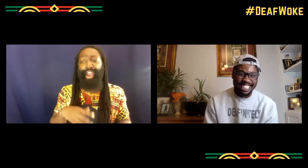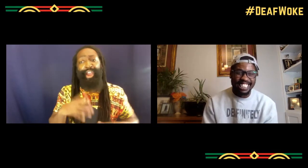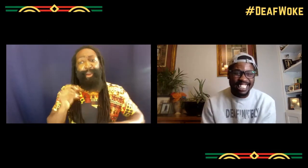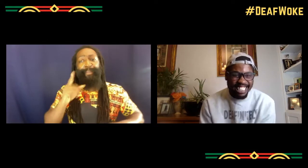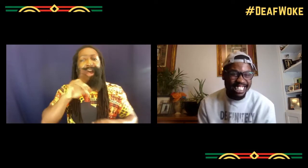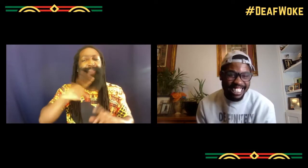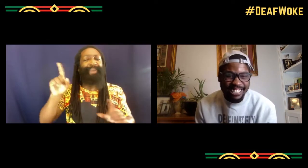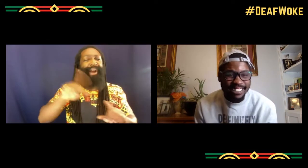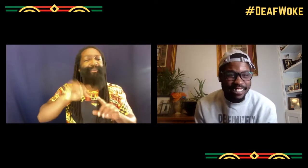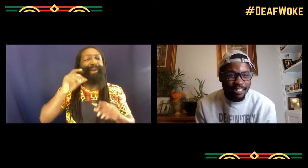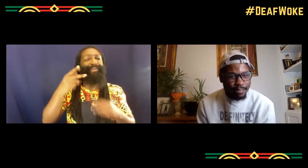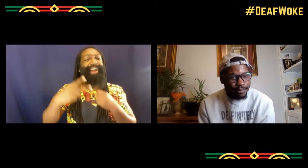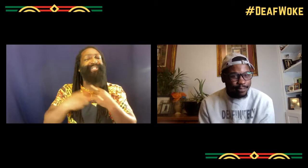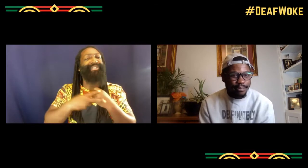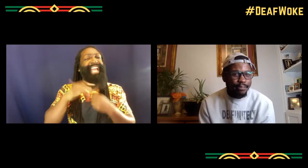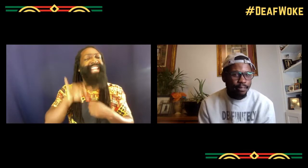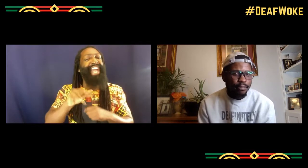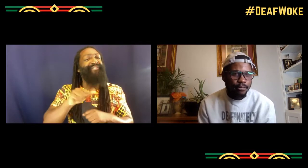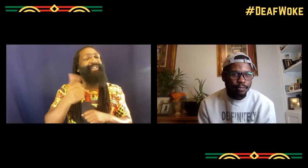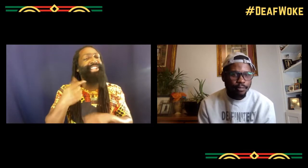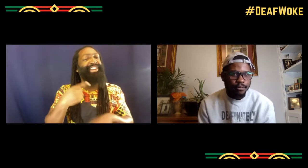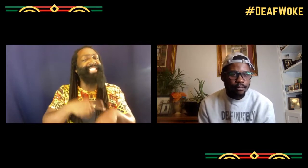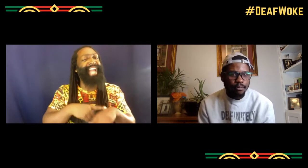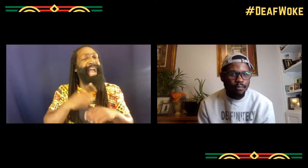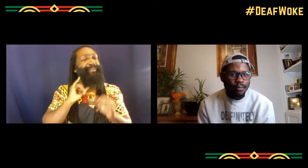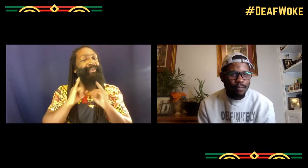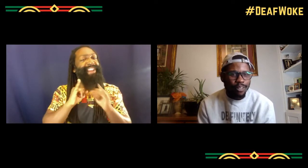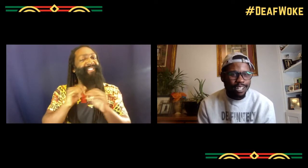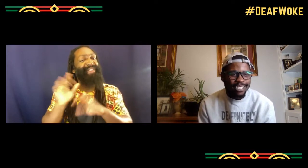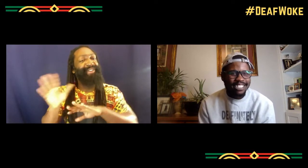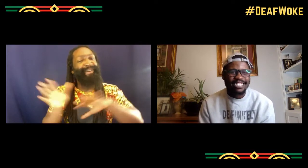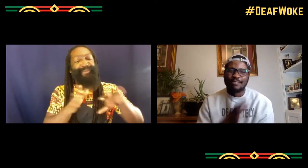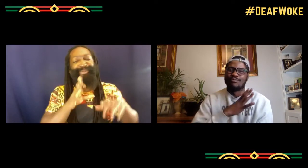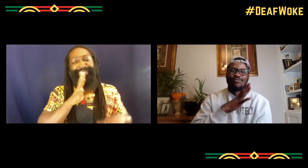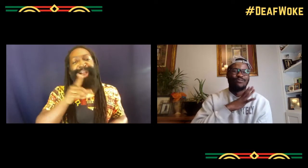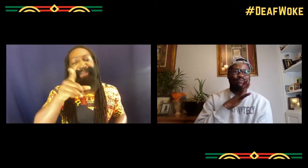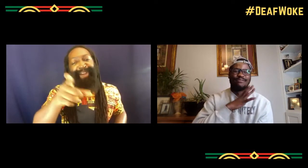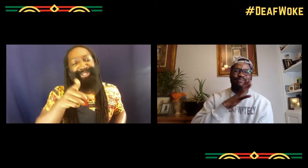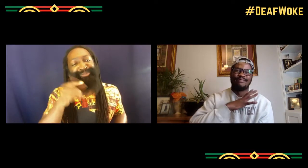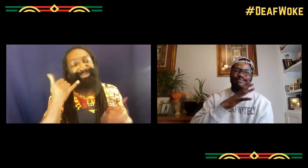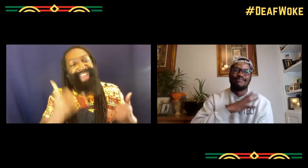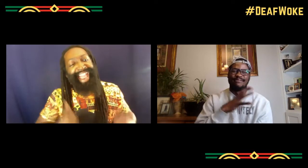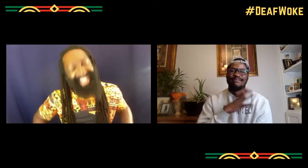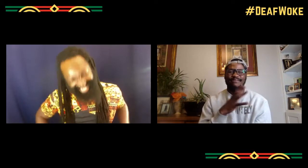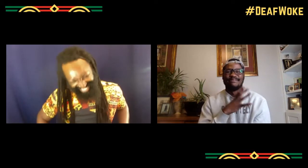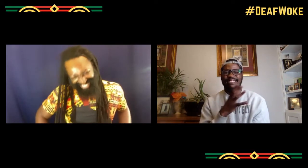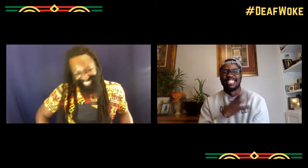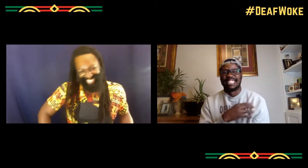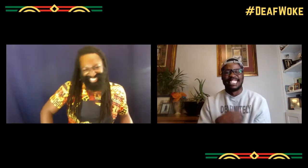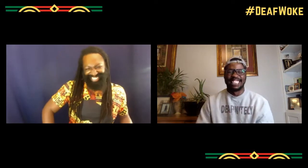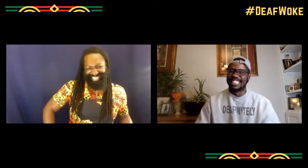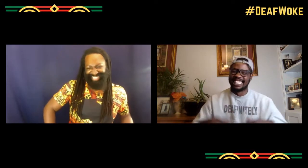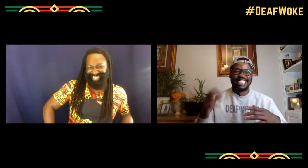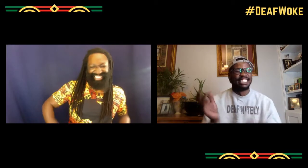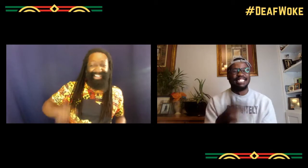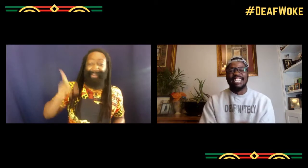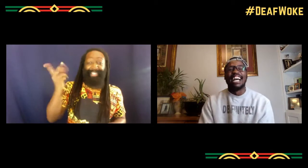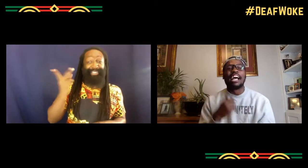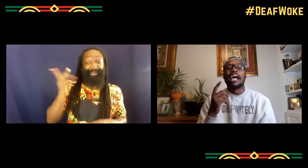You know, I was amazed, but you know, I'm gonna save that for another interview but I wanna talk about you right now,